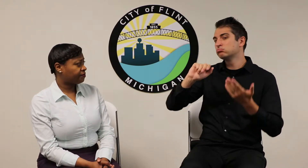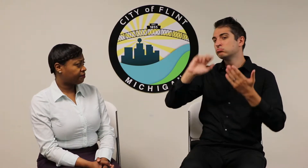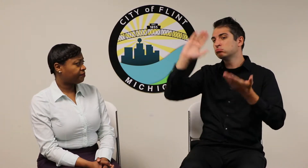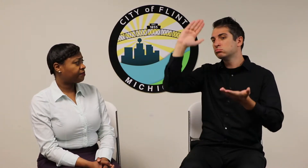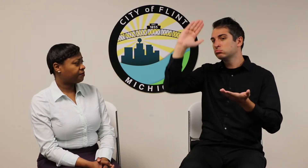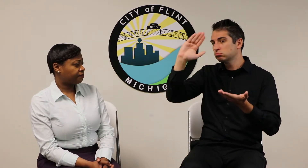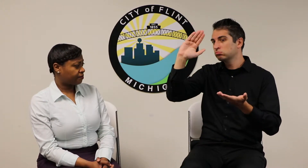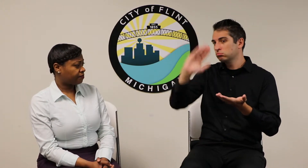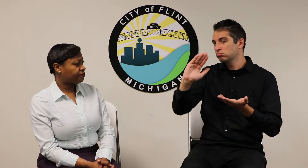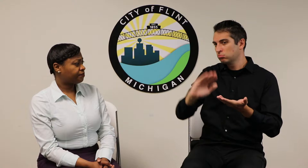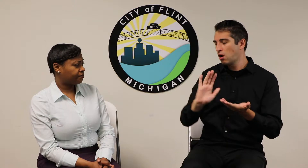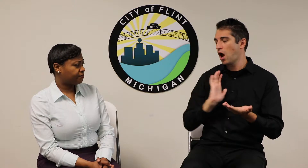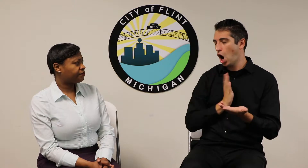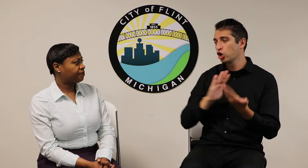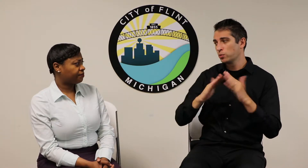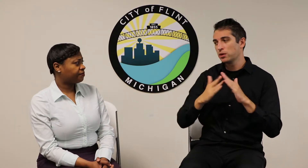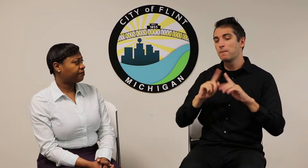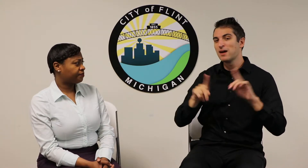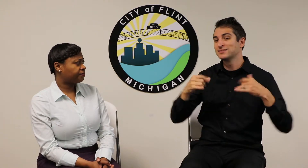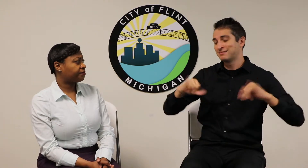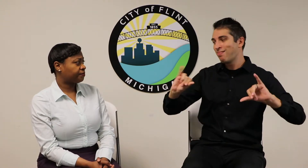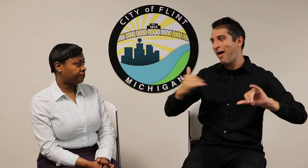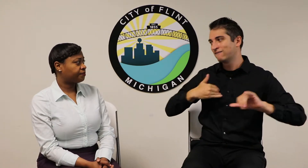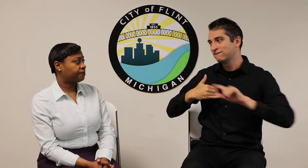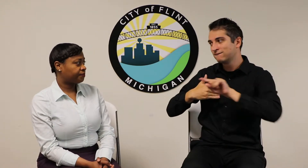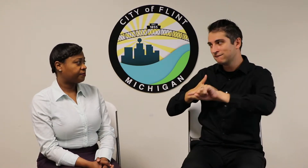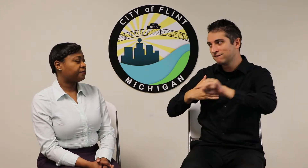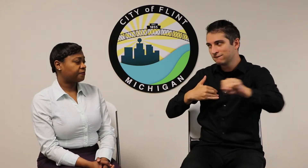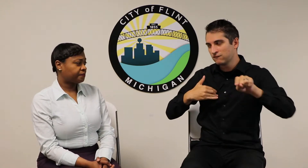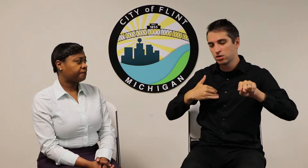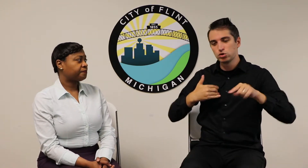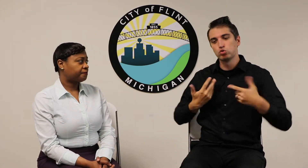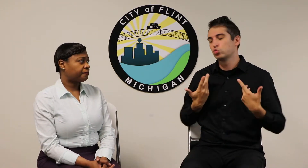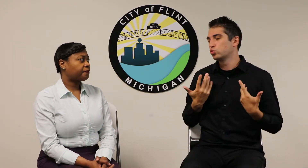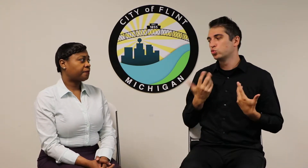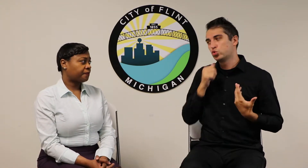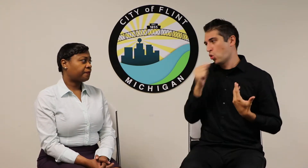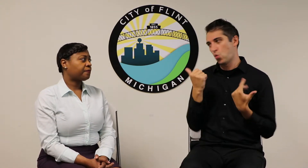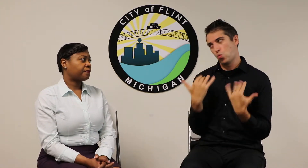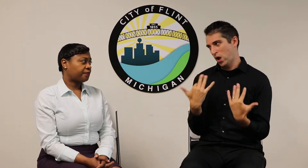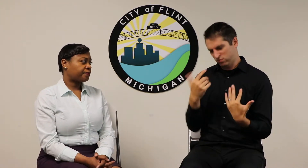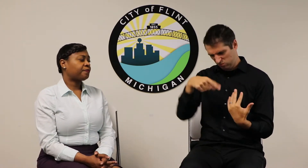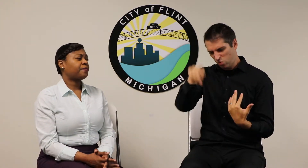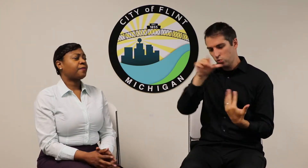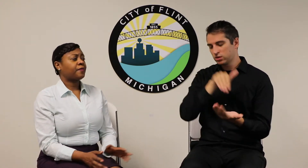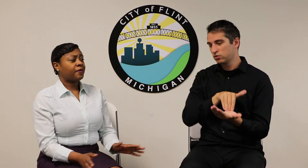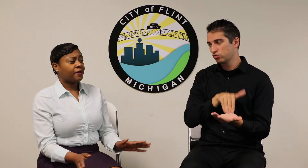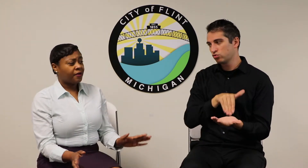community but it is still a potential risk and we wouldn't want anybody to wait.